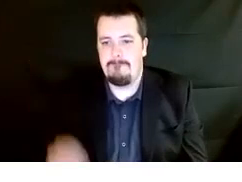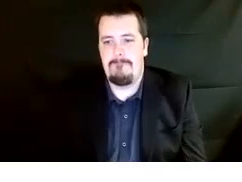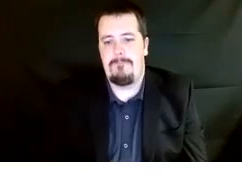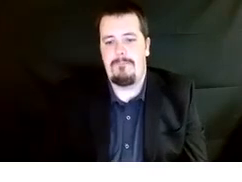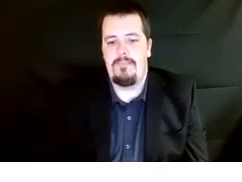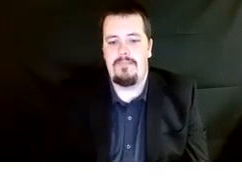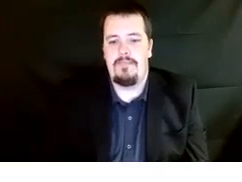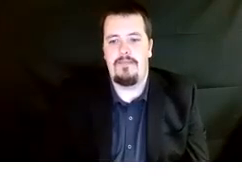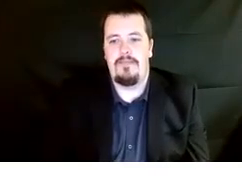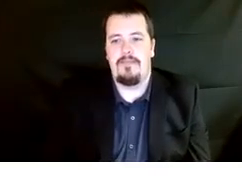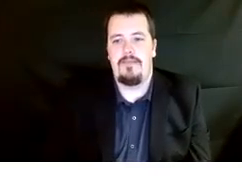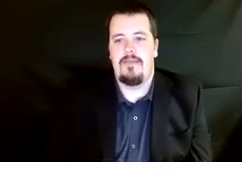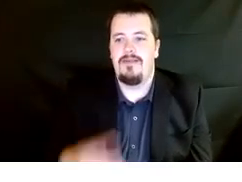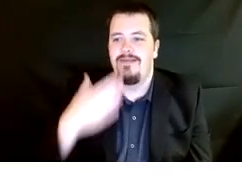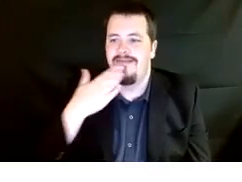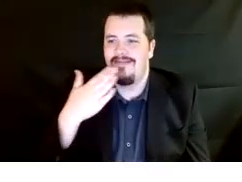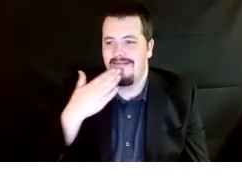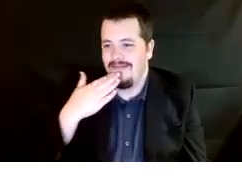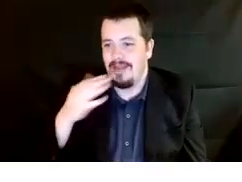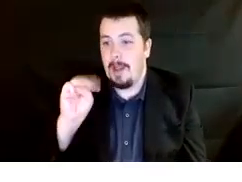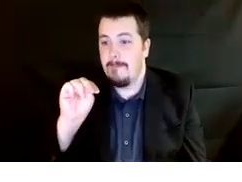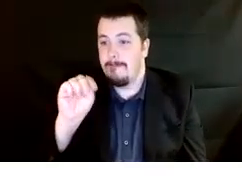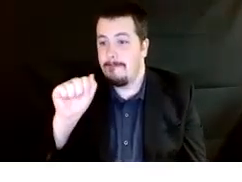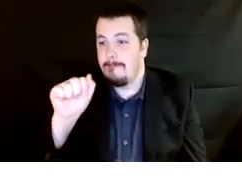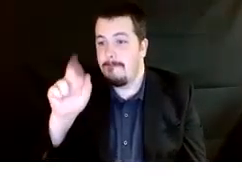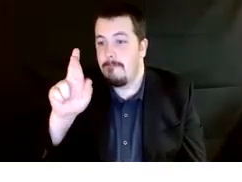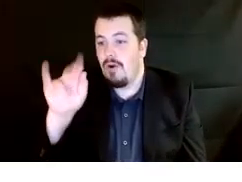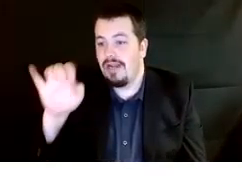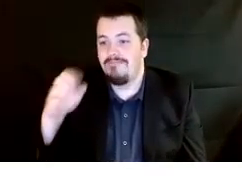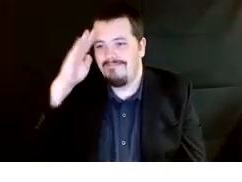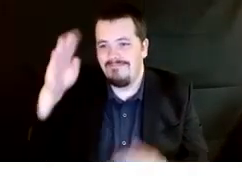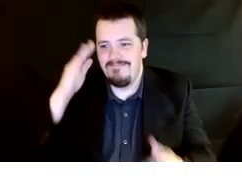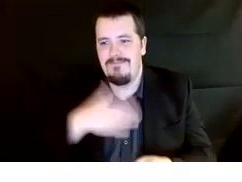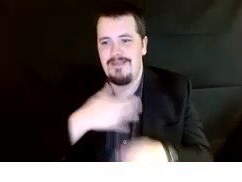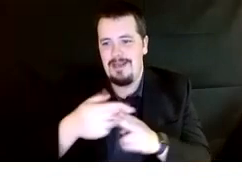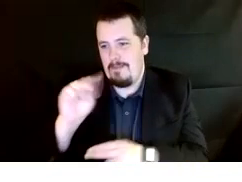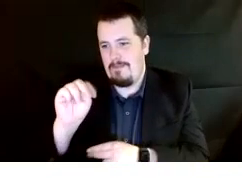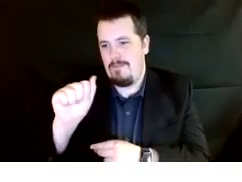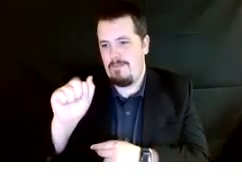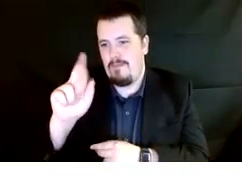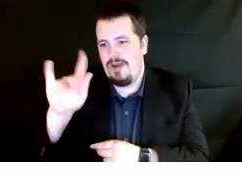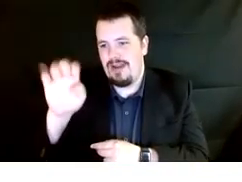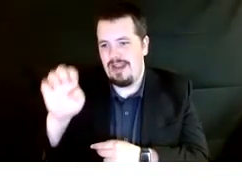okay thank you and Martie ....hi everybody I'm Martie Lafferty I'm Director of the Accessibility Project